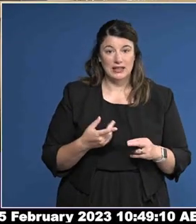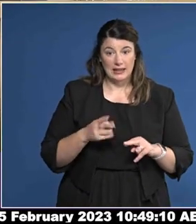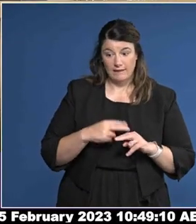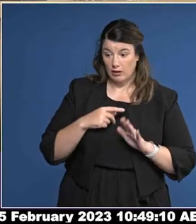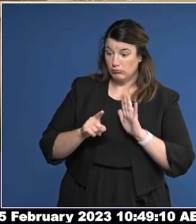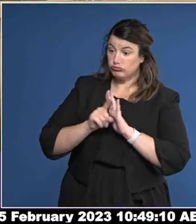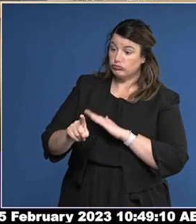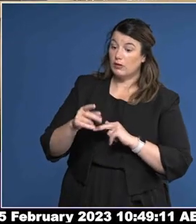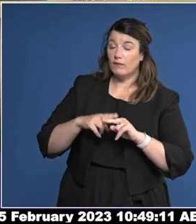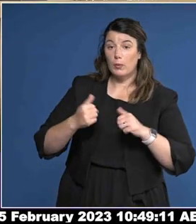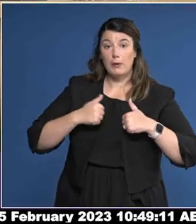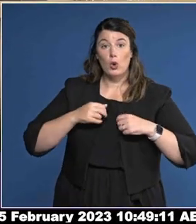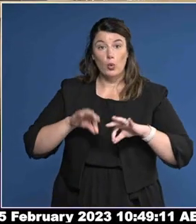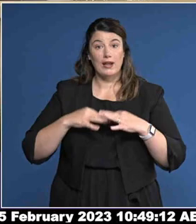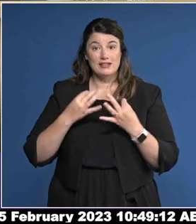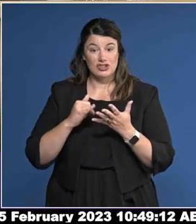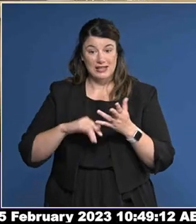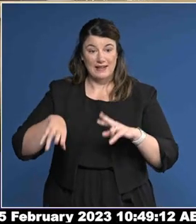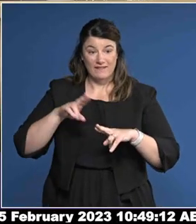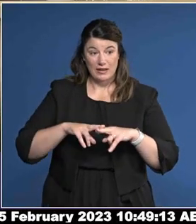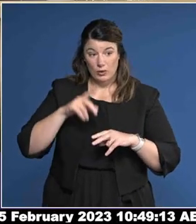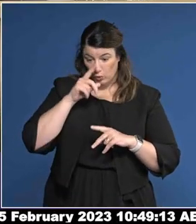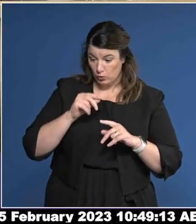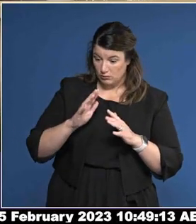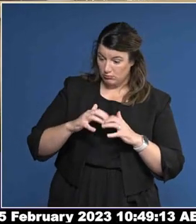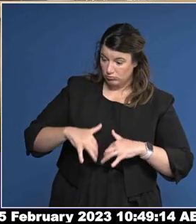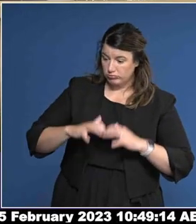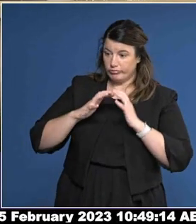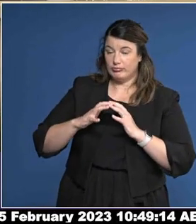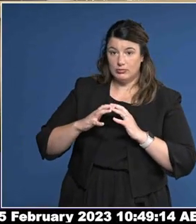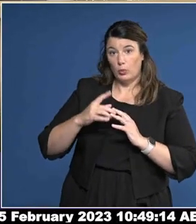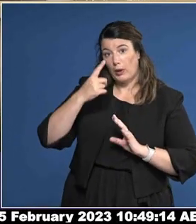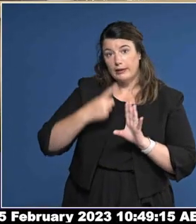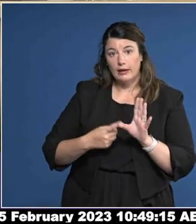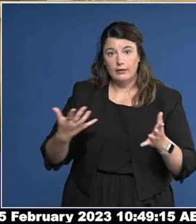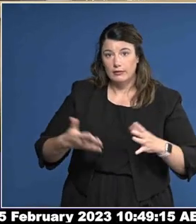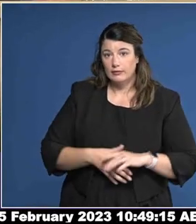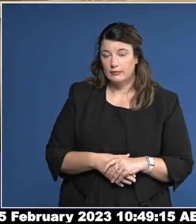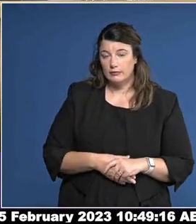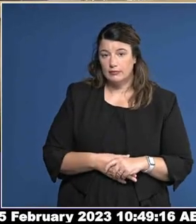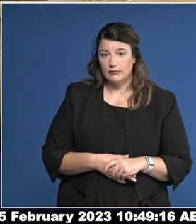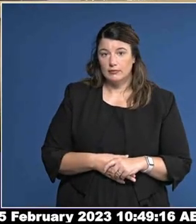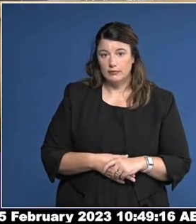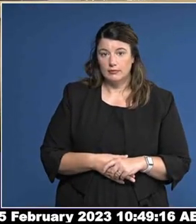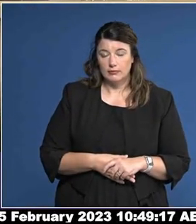I could probably have a system like that up and running, you know, within 12 months, you know, with the proper investment.